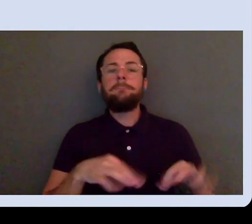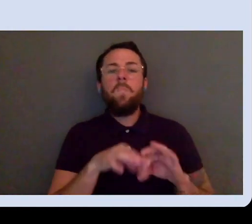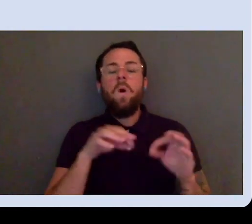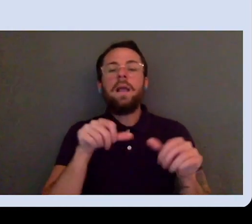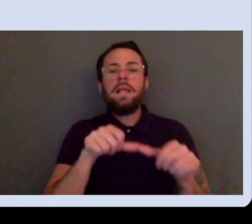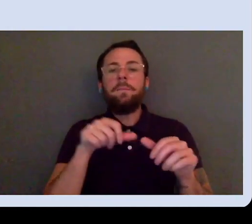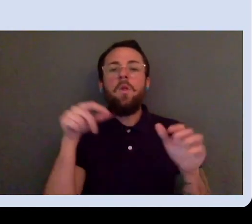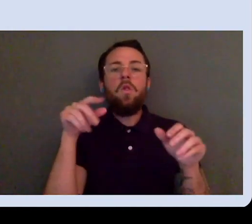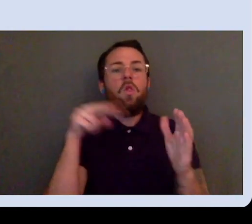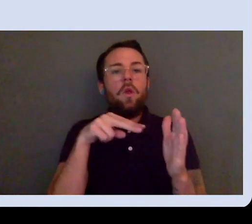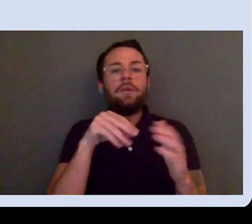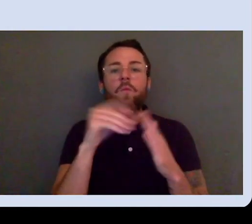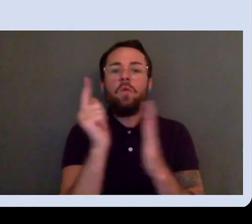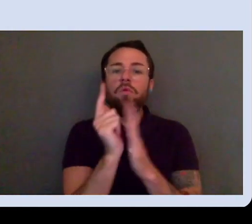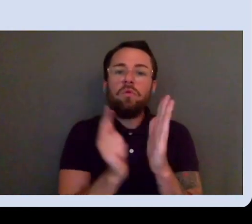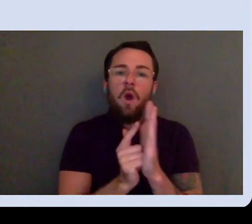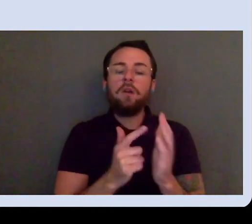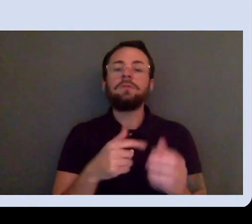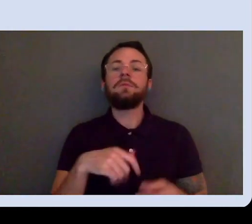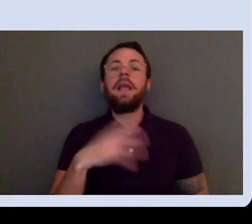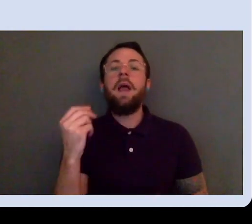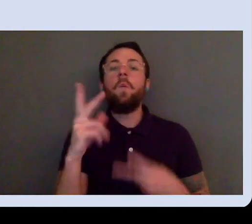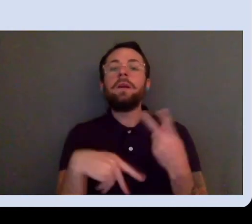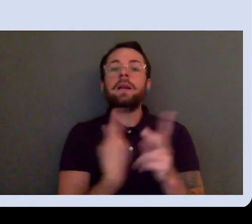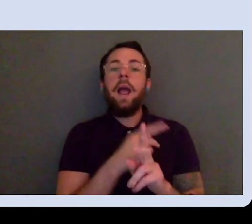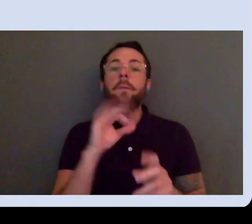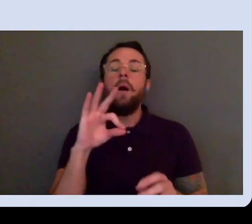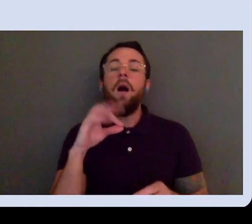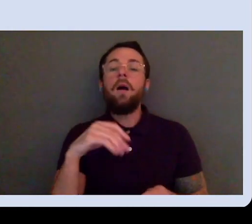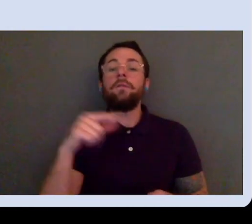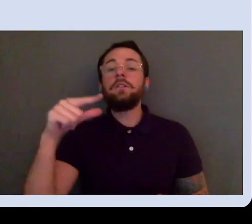earlier, they are at risk of not being protected so take a look at that.